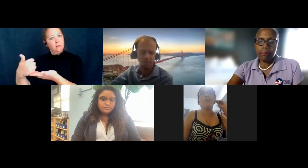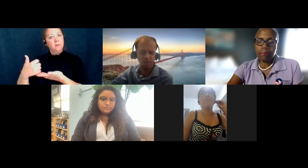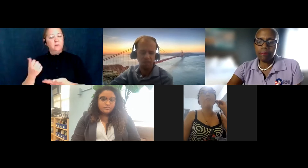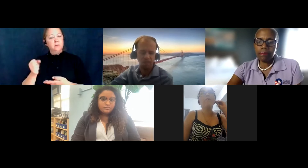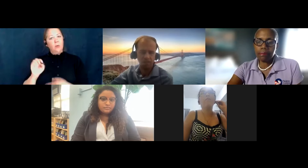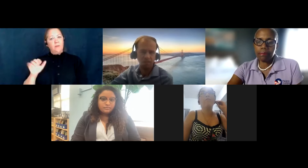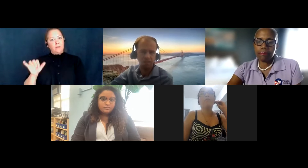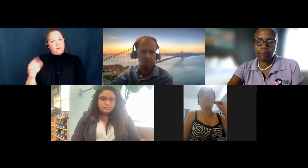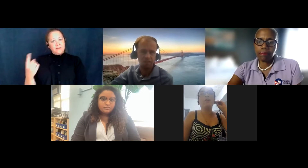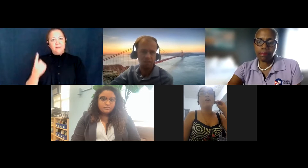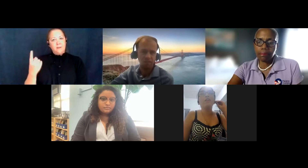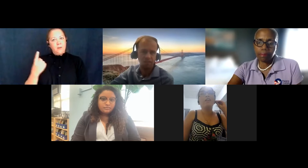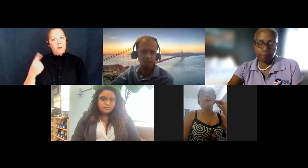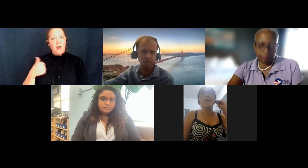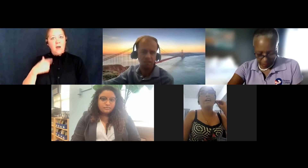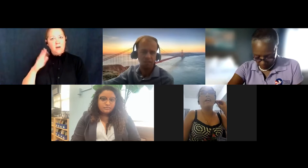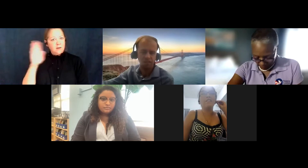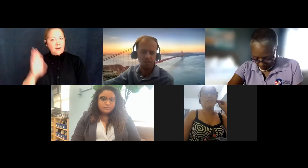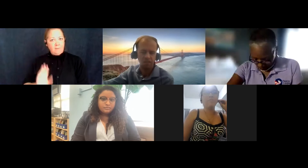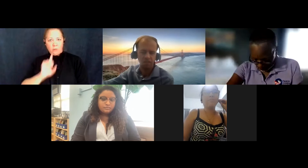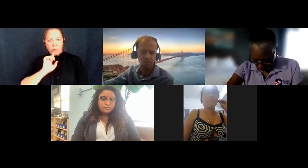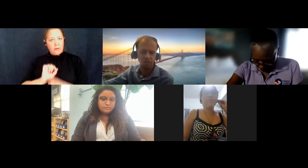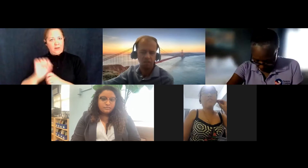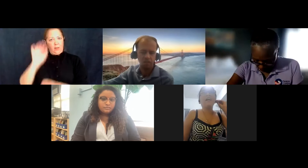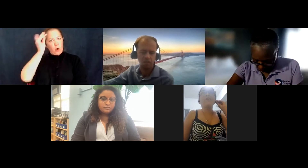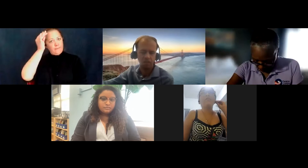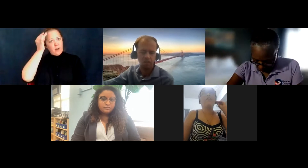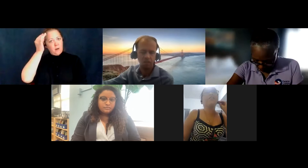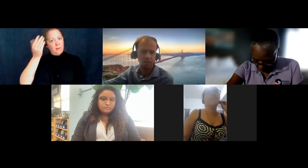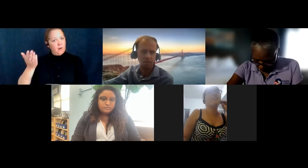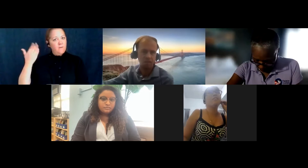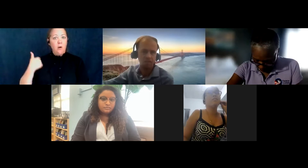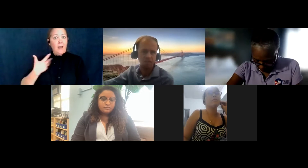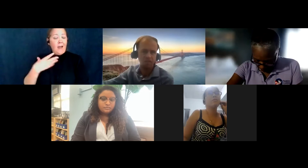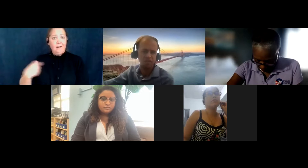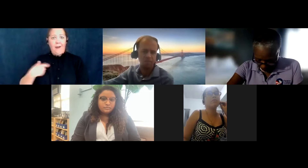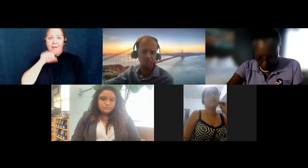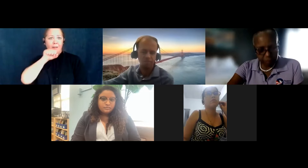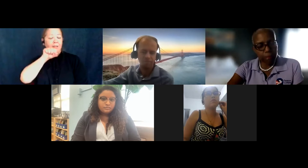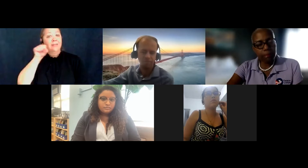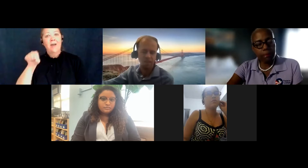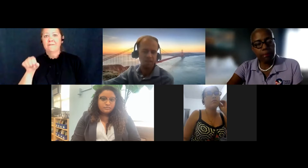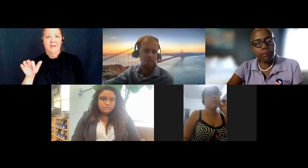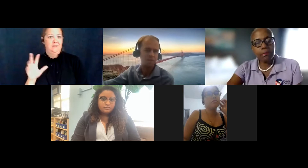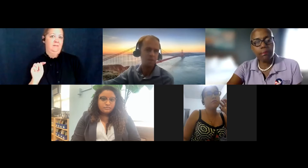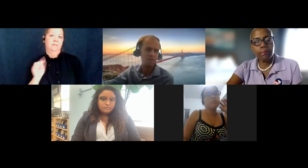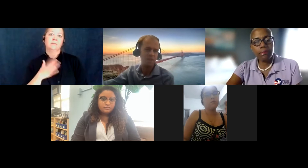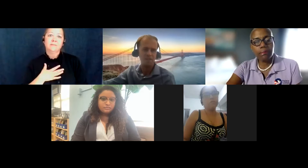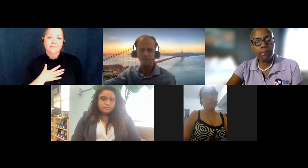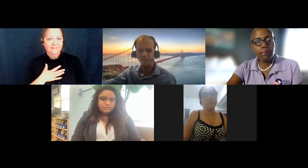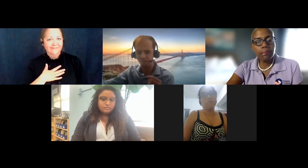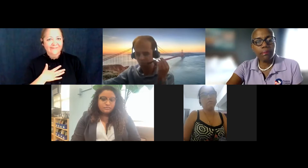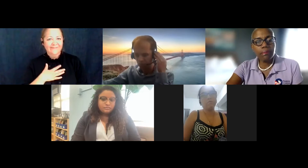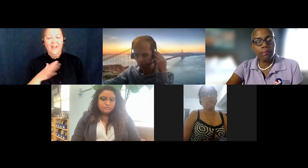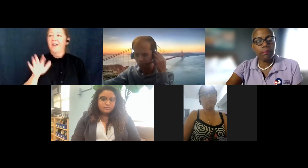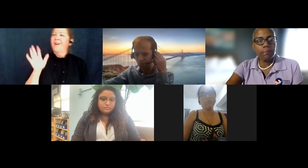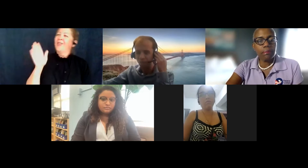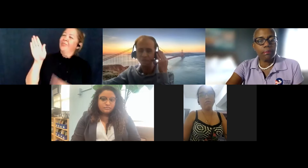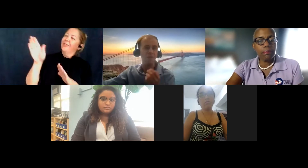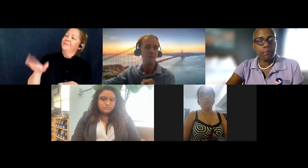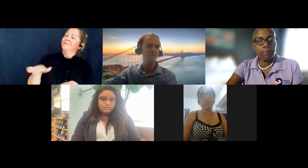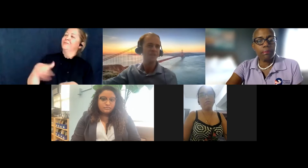thought about before. I loved it. >> JUSTIN HARFORD: It looks like